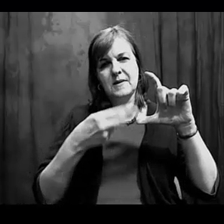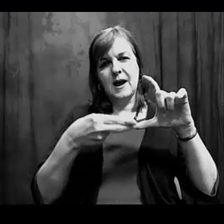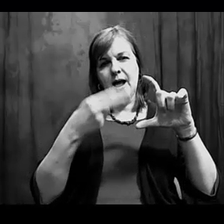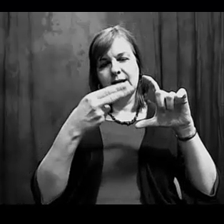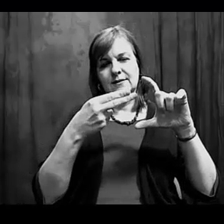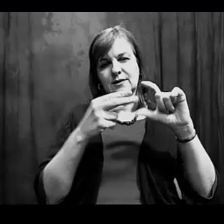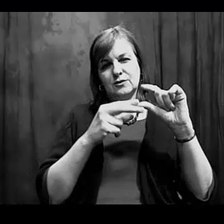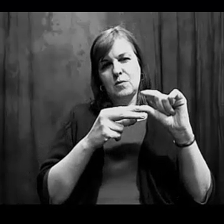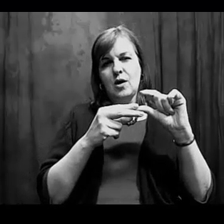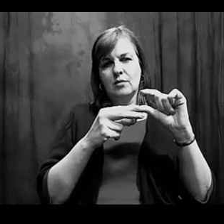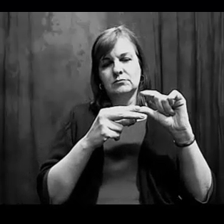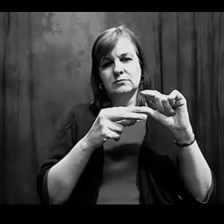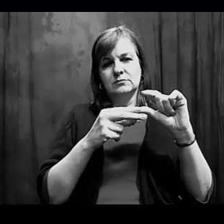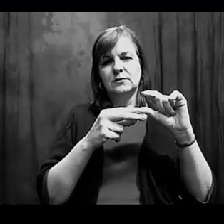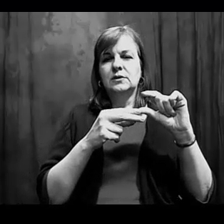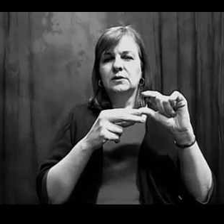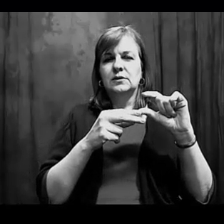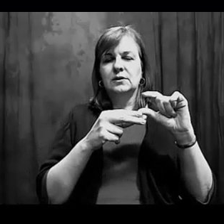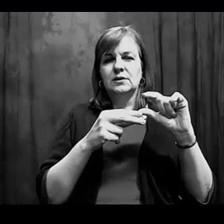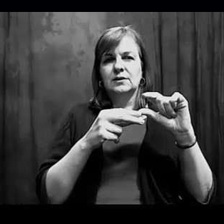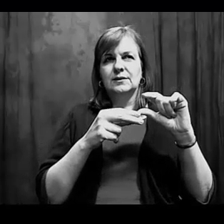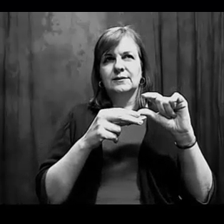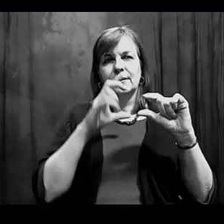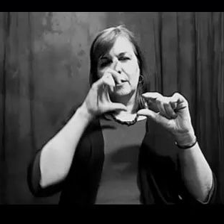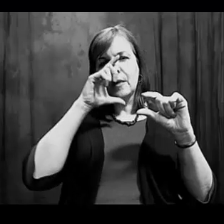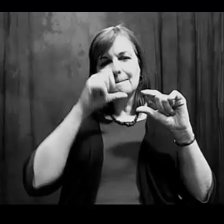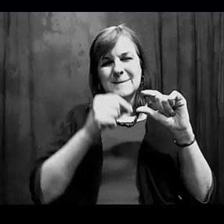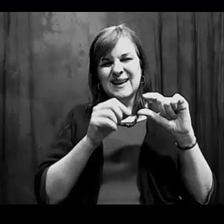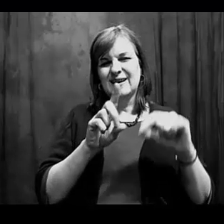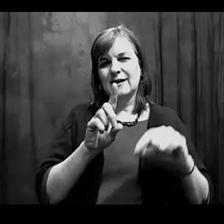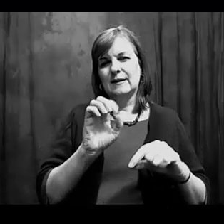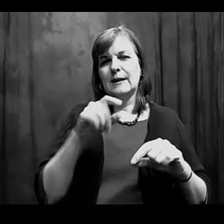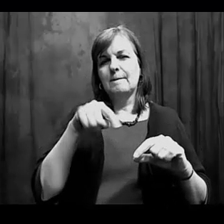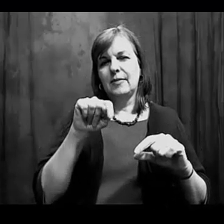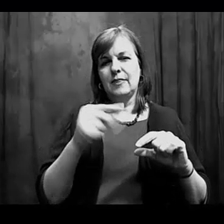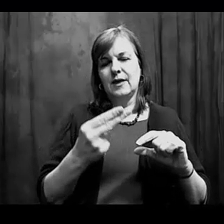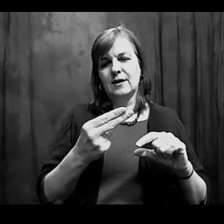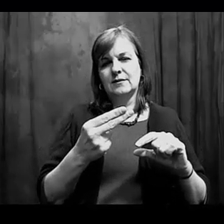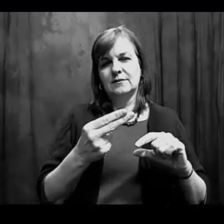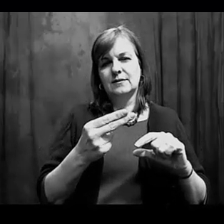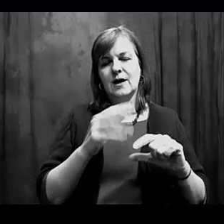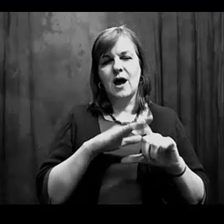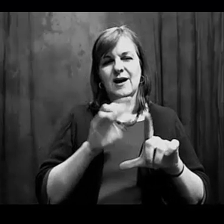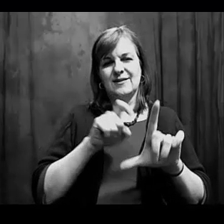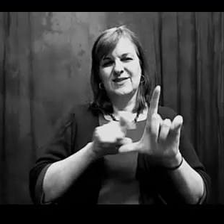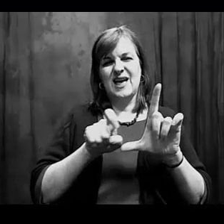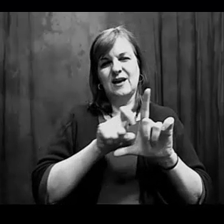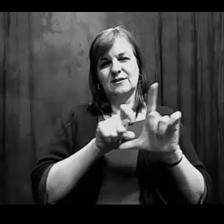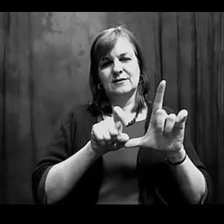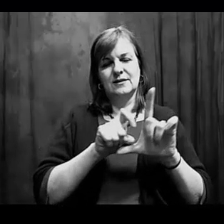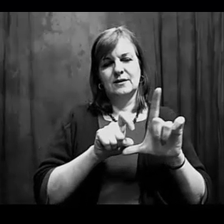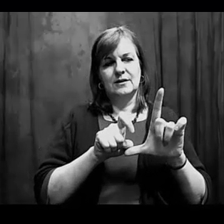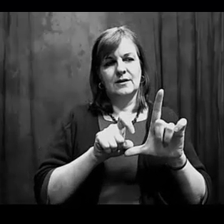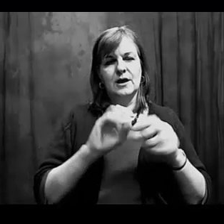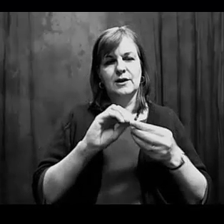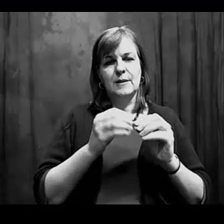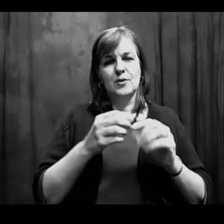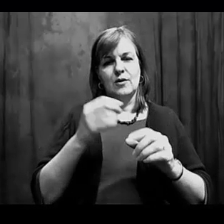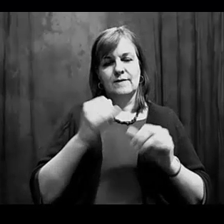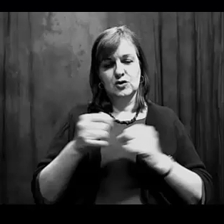we actually see the beak height being shorter